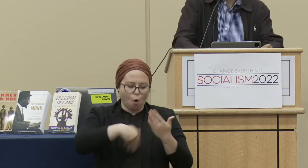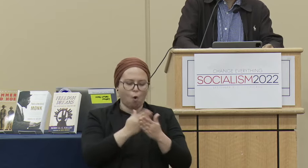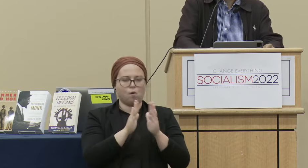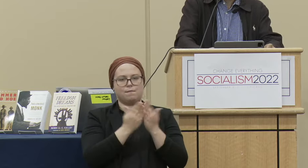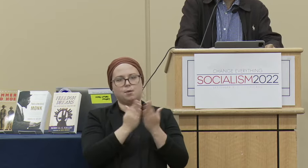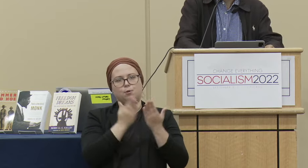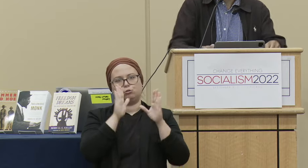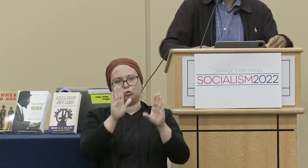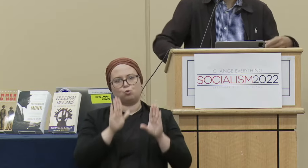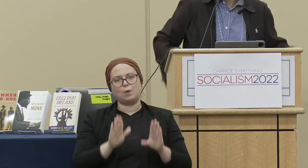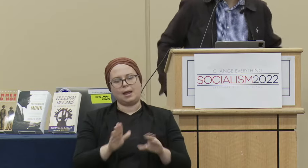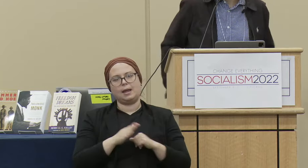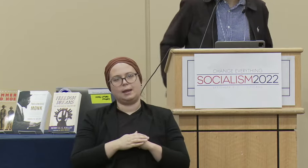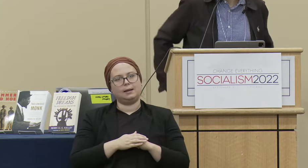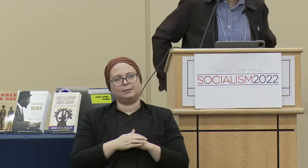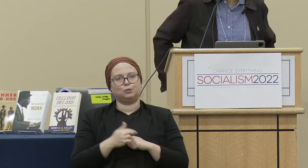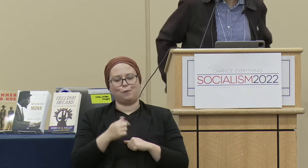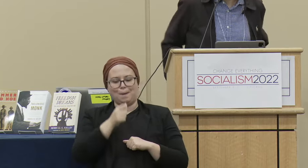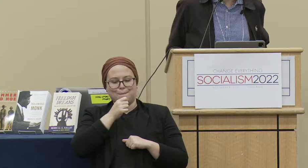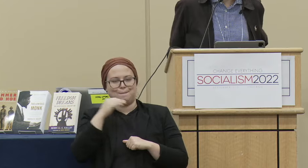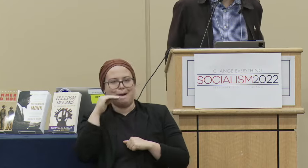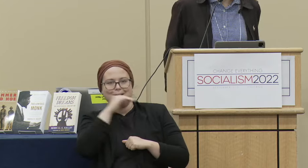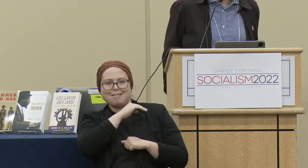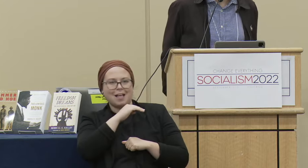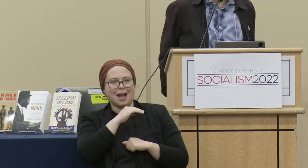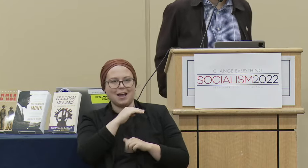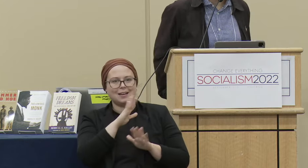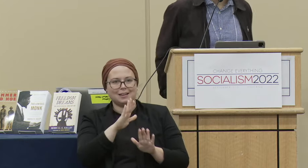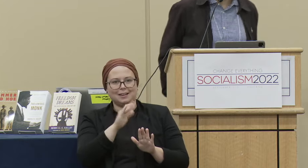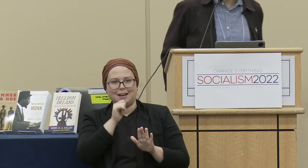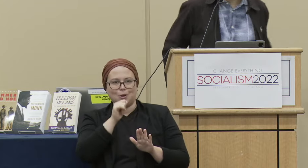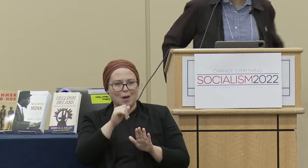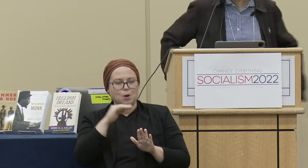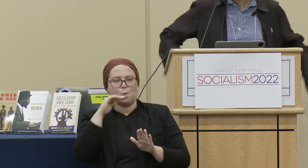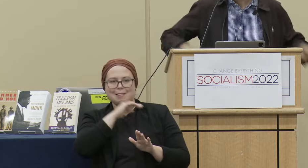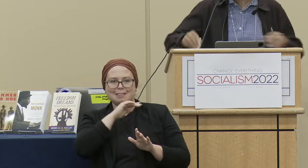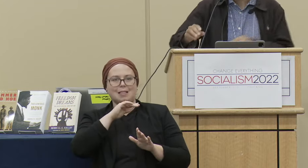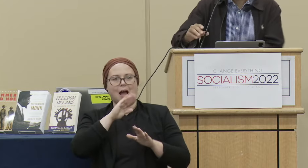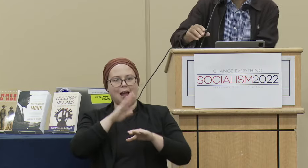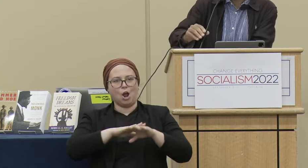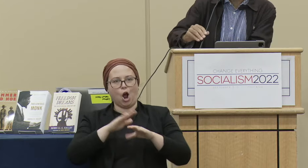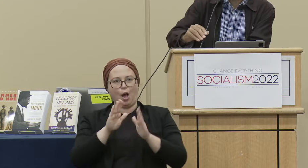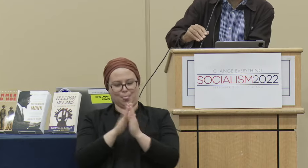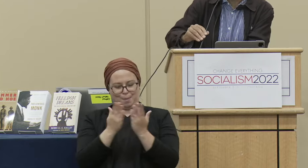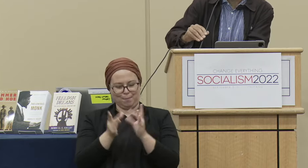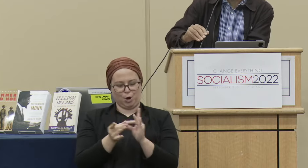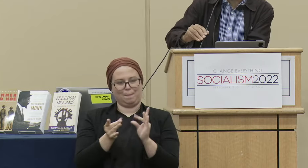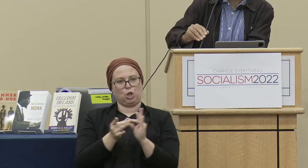Like Haymarket, all the books are great . So, I have to say ,